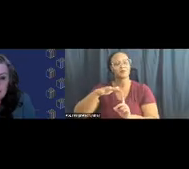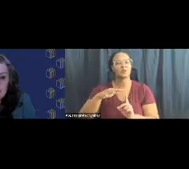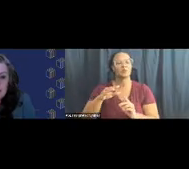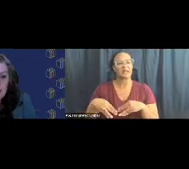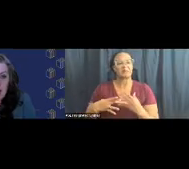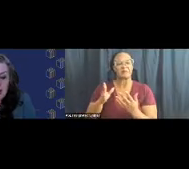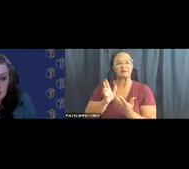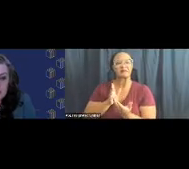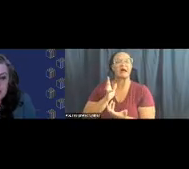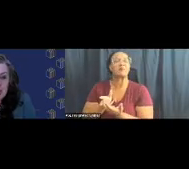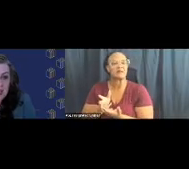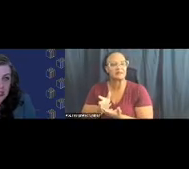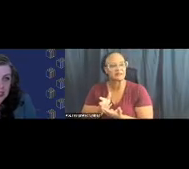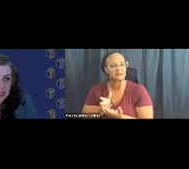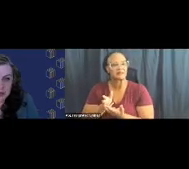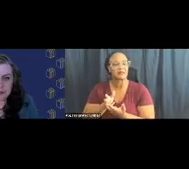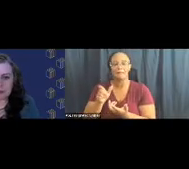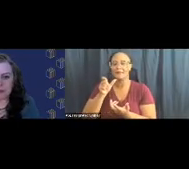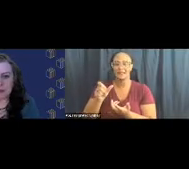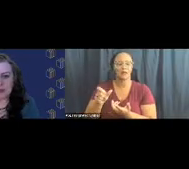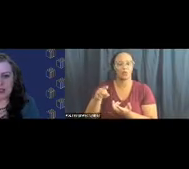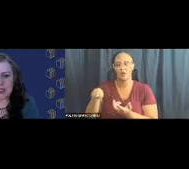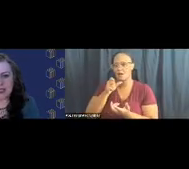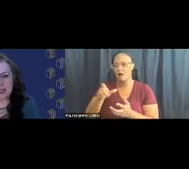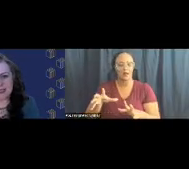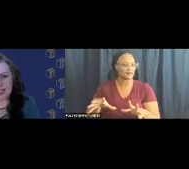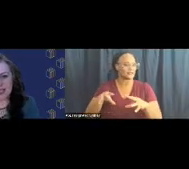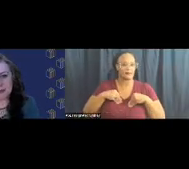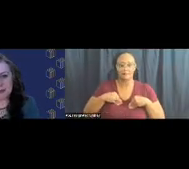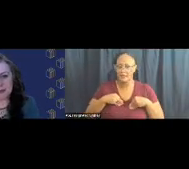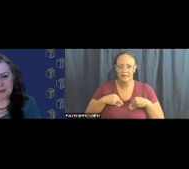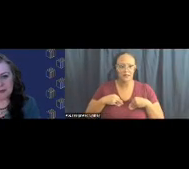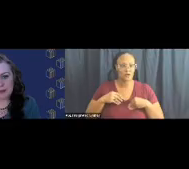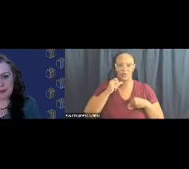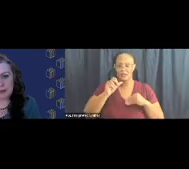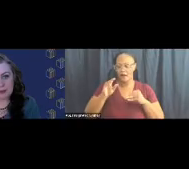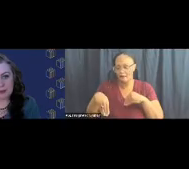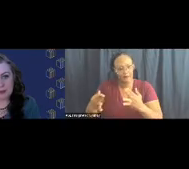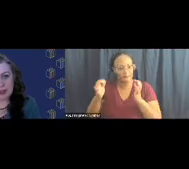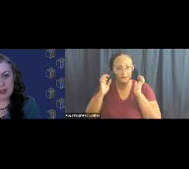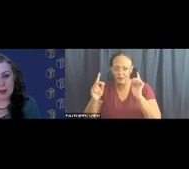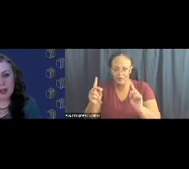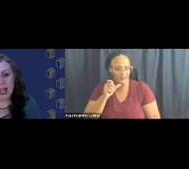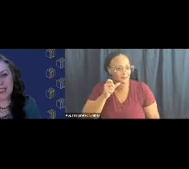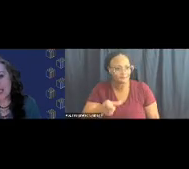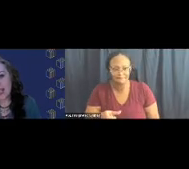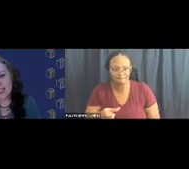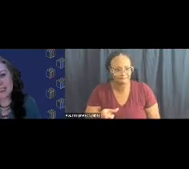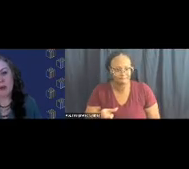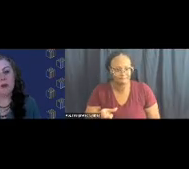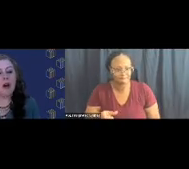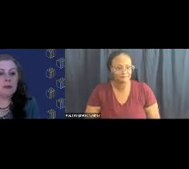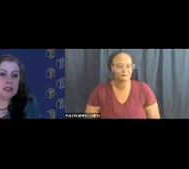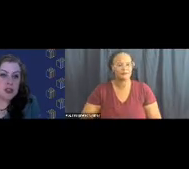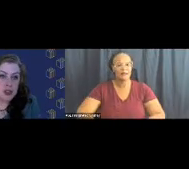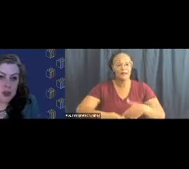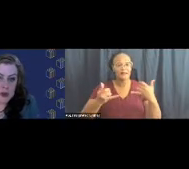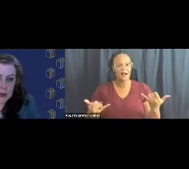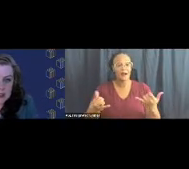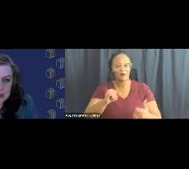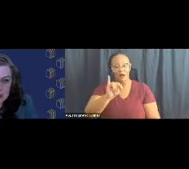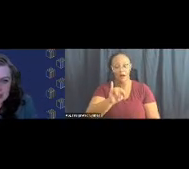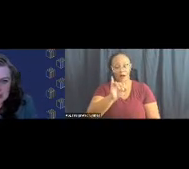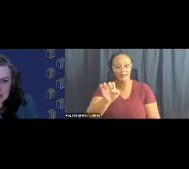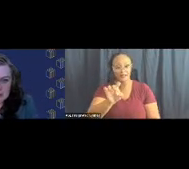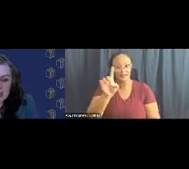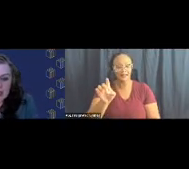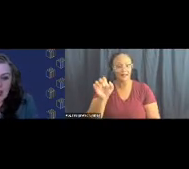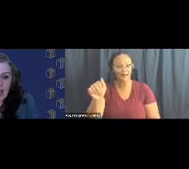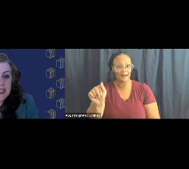than accepted and educated. Next slide. But IDEA is our promise to students with disabilities.